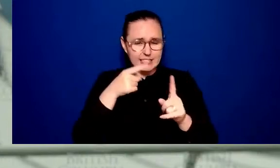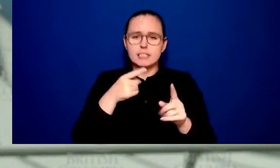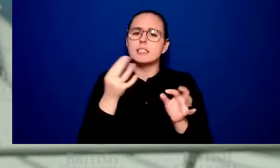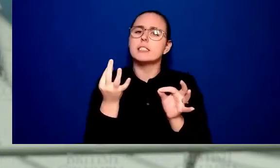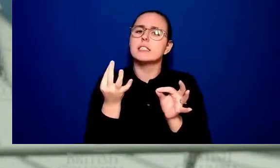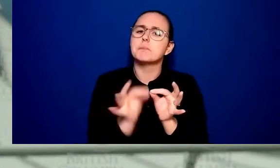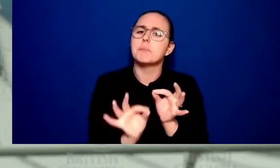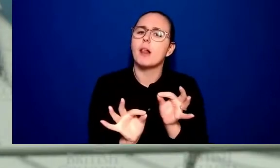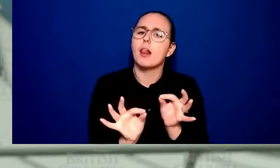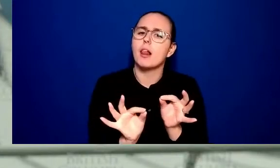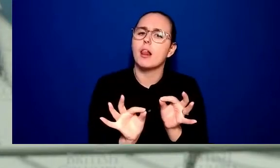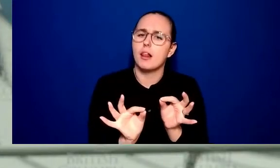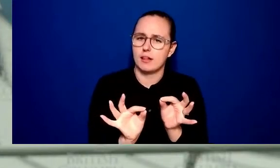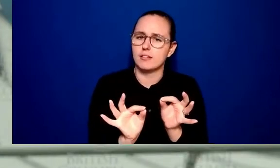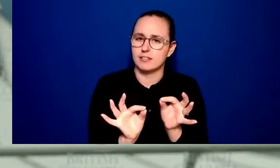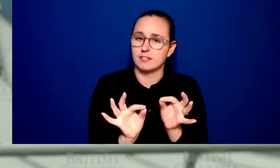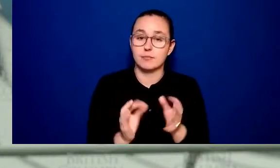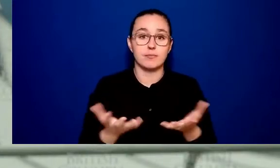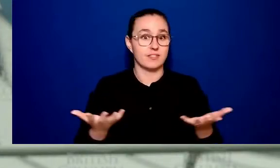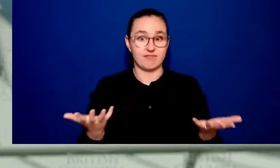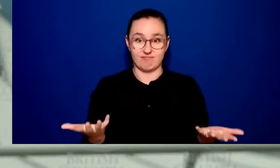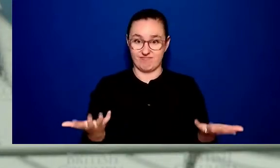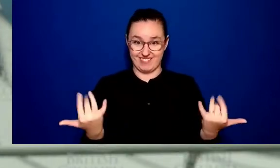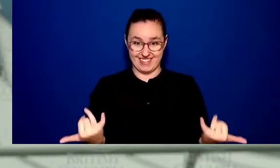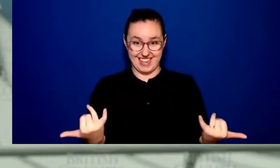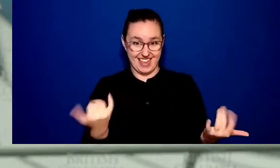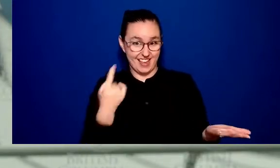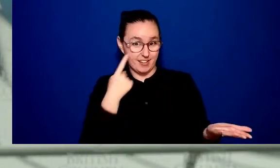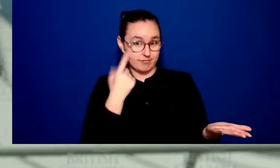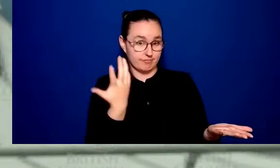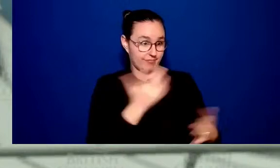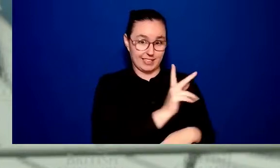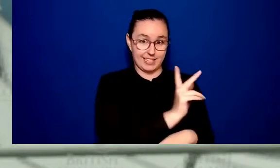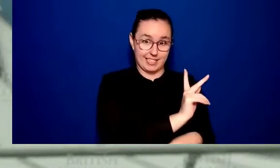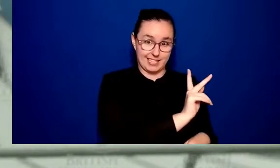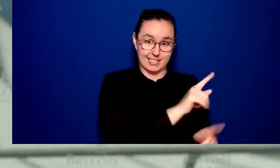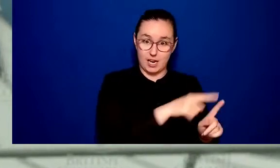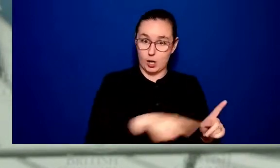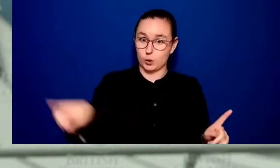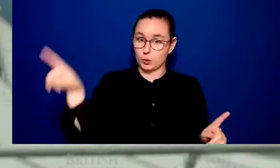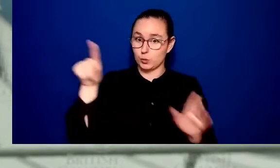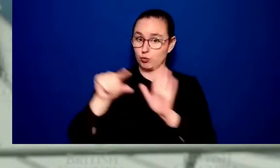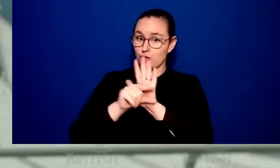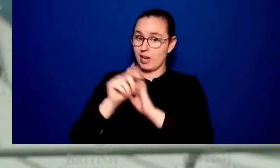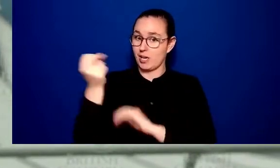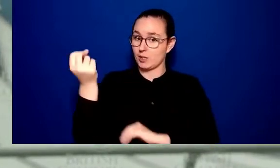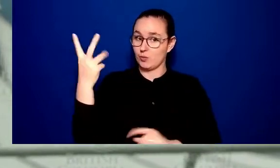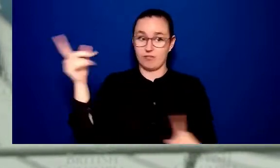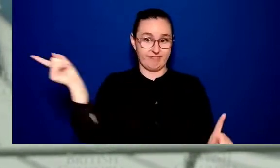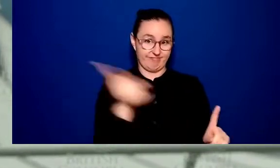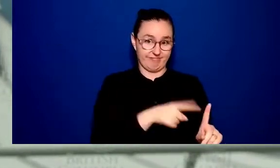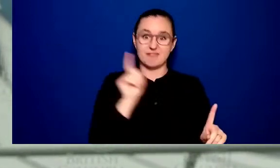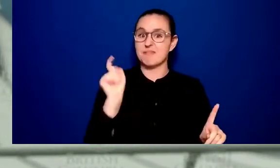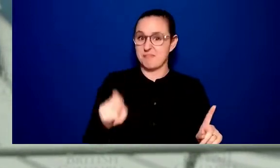are now wearing masks from K to 12 in our school system, I'm adjusting our public mask